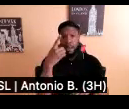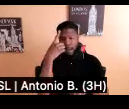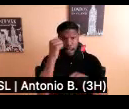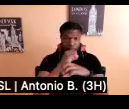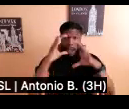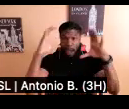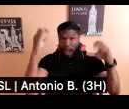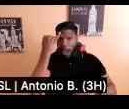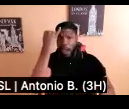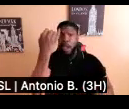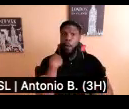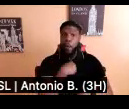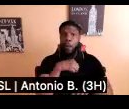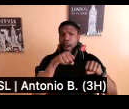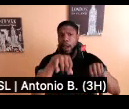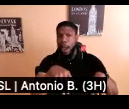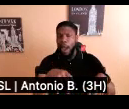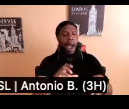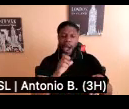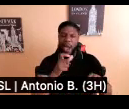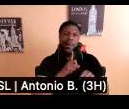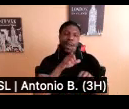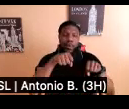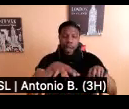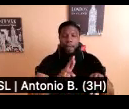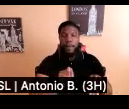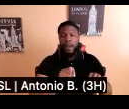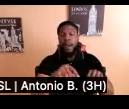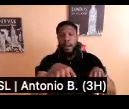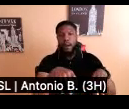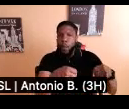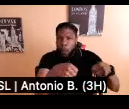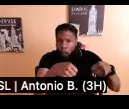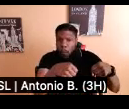providing that one on one or maybe small group feedback, where we train coaches, and they would